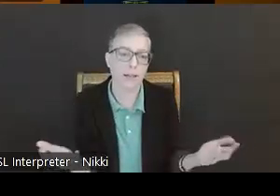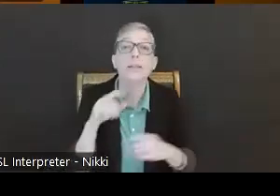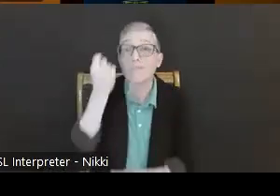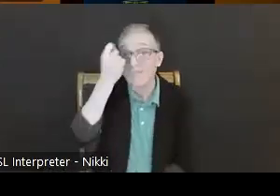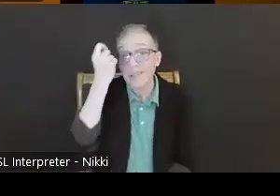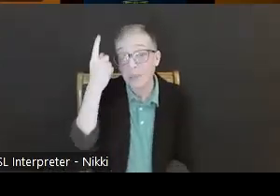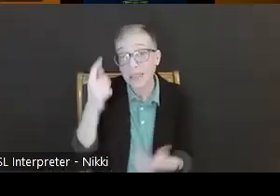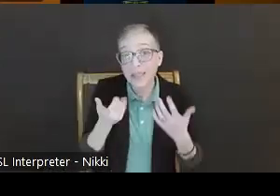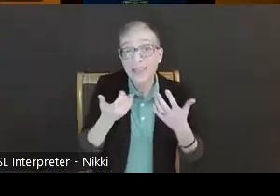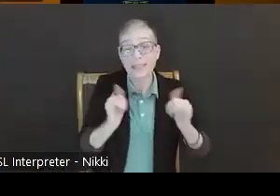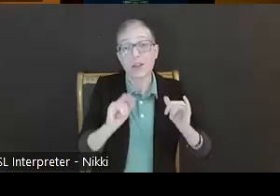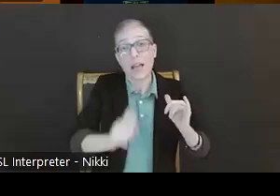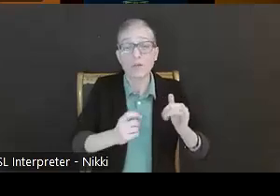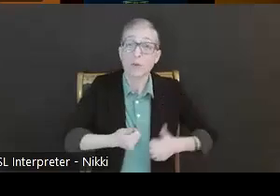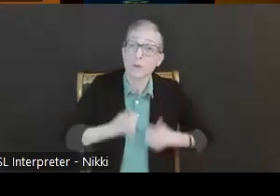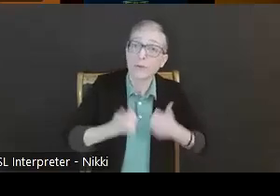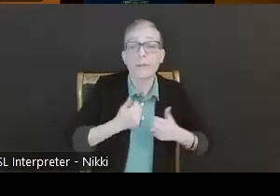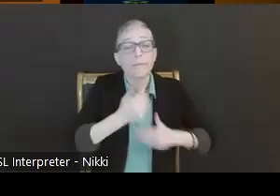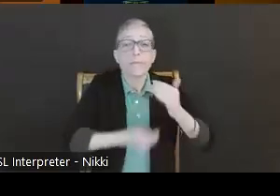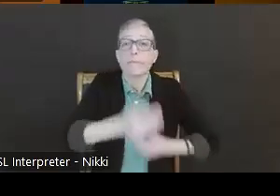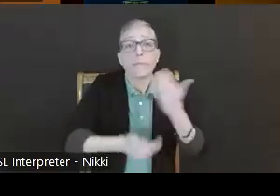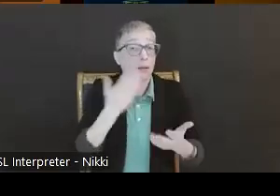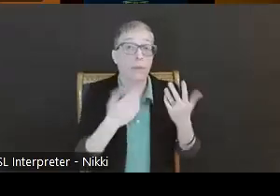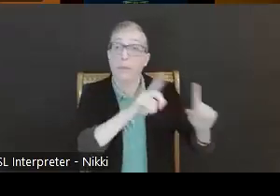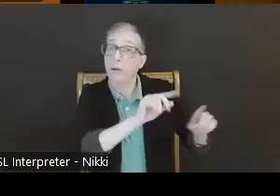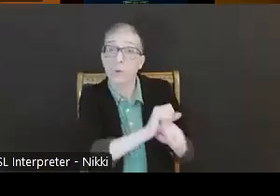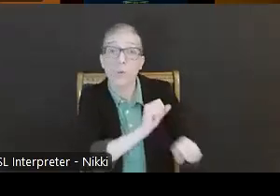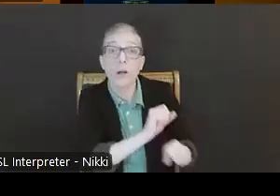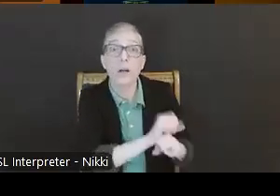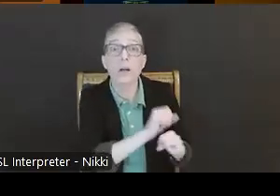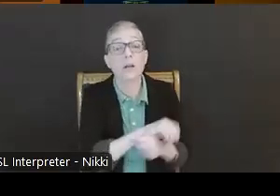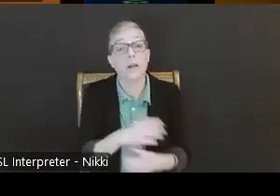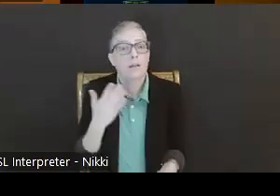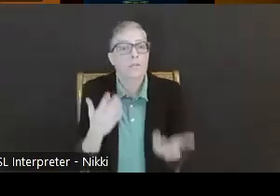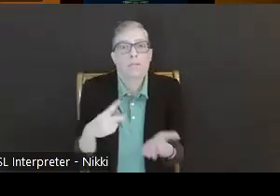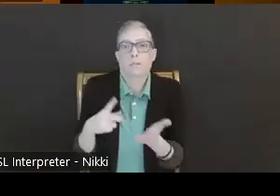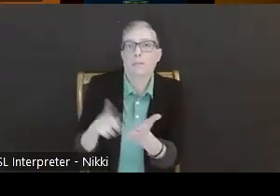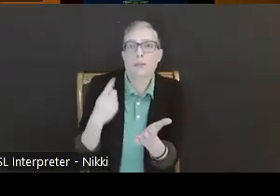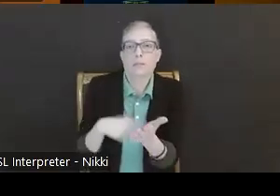still performing that maybe jobs they're still sometimes caregivers are parents to their own